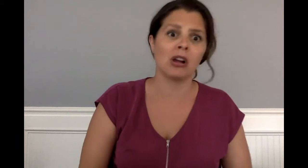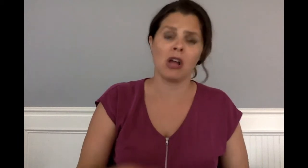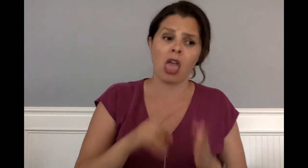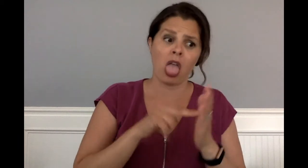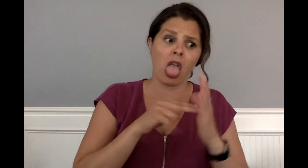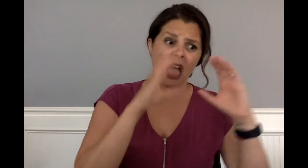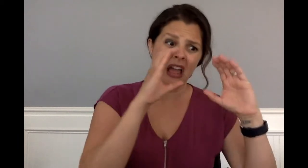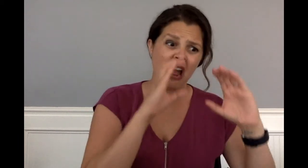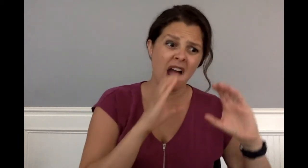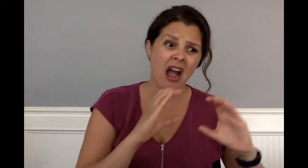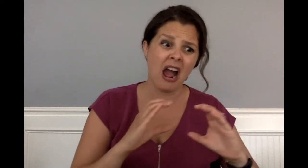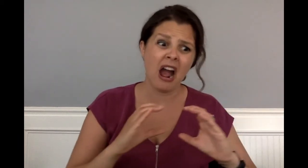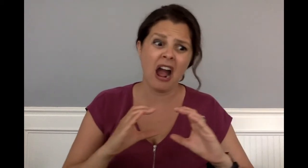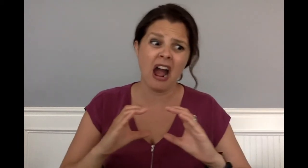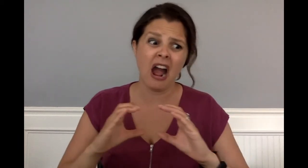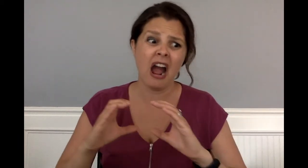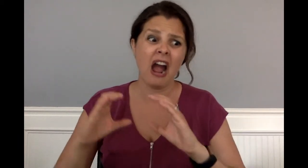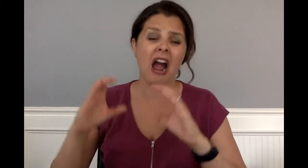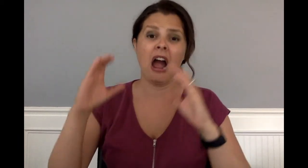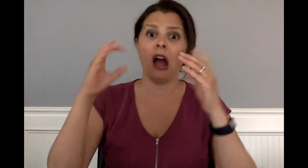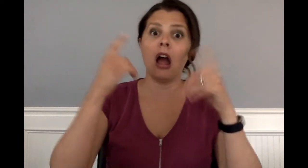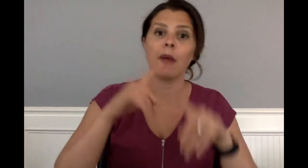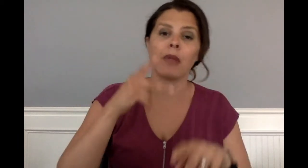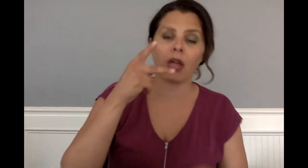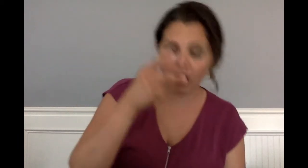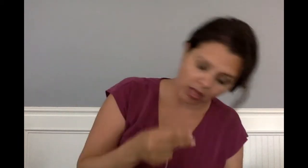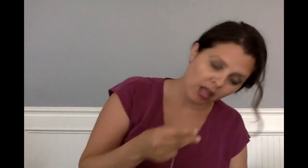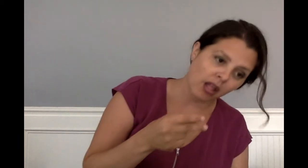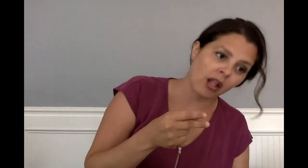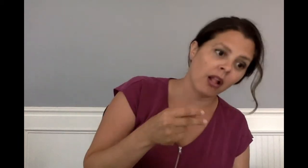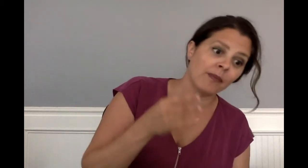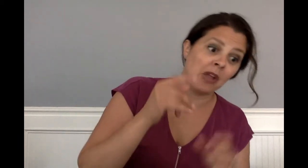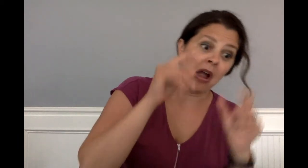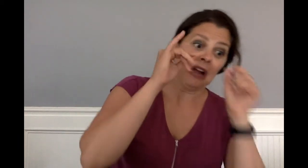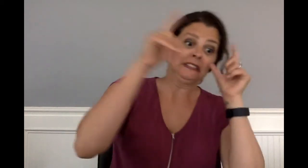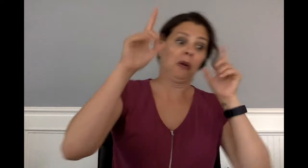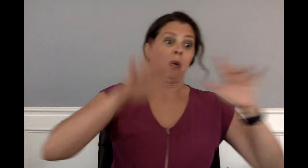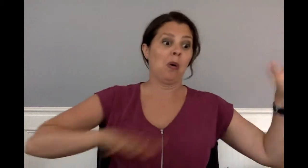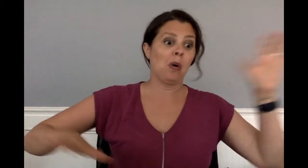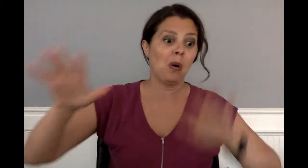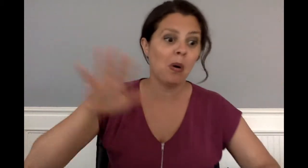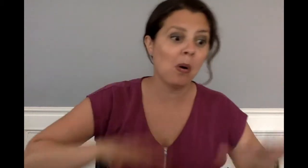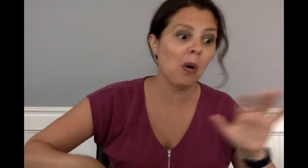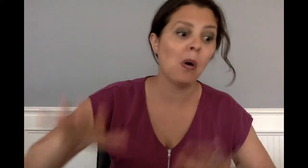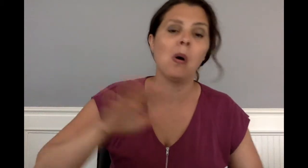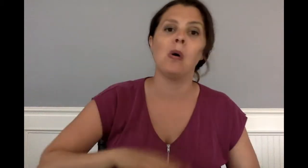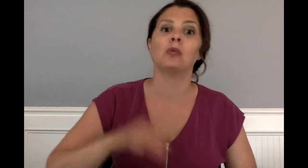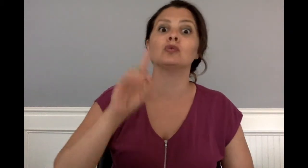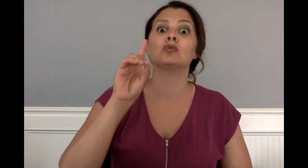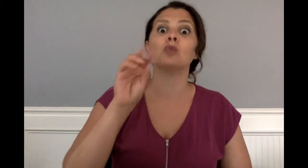Charlie didn’t remember much about what he had read before falling asleep except for one thing: